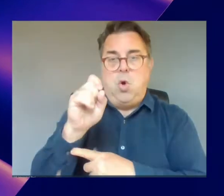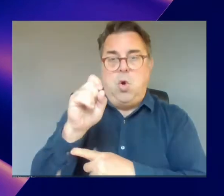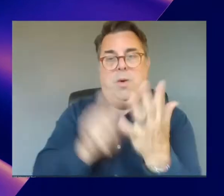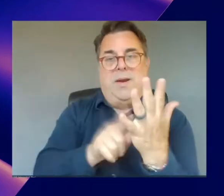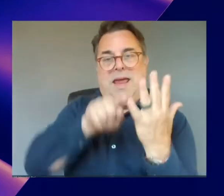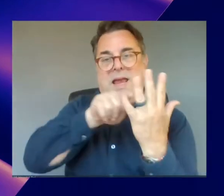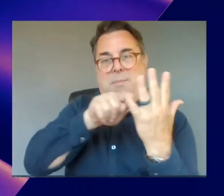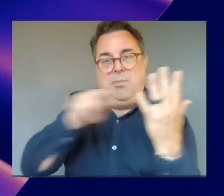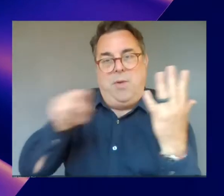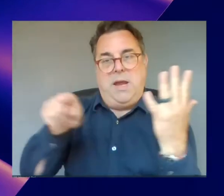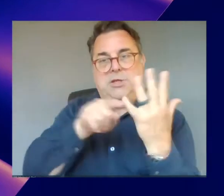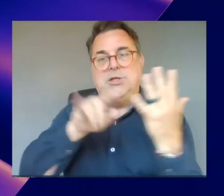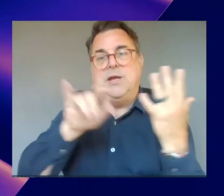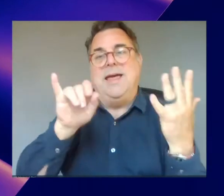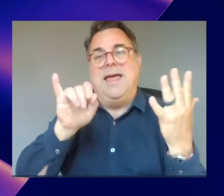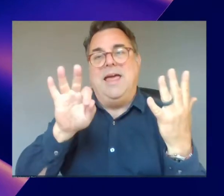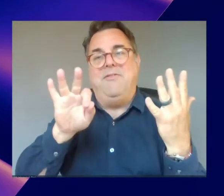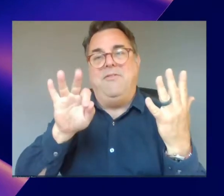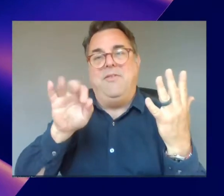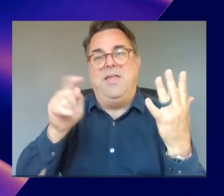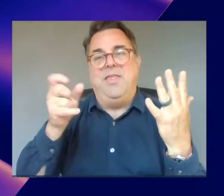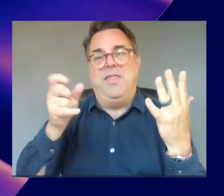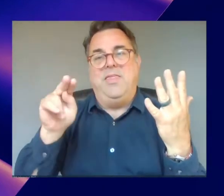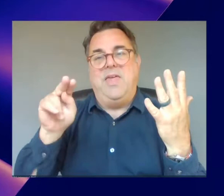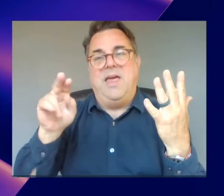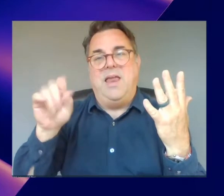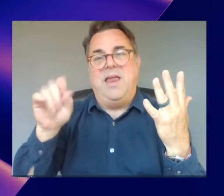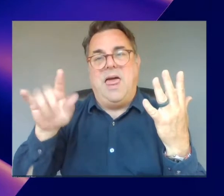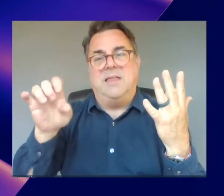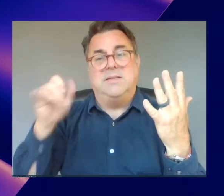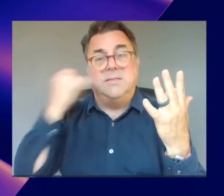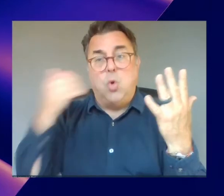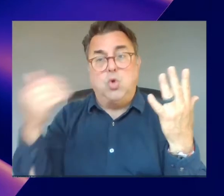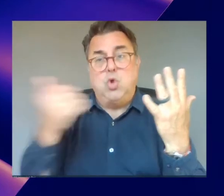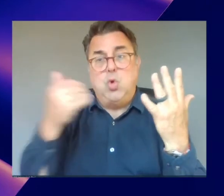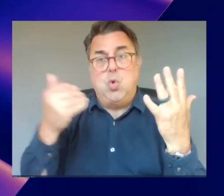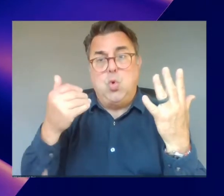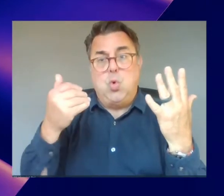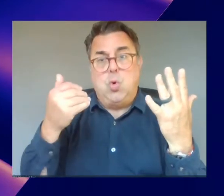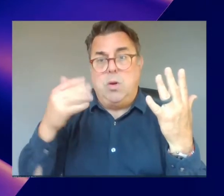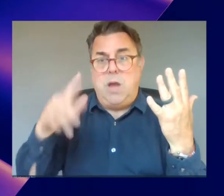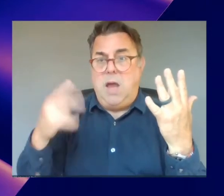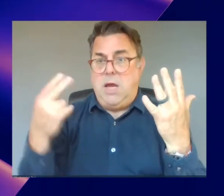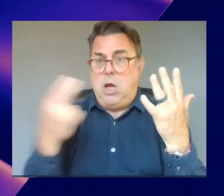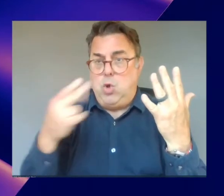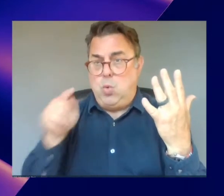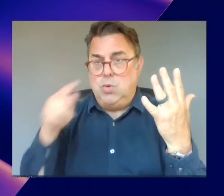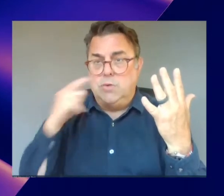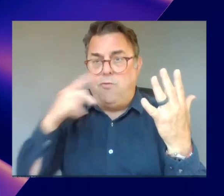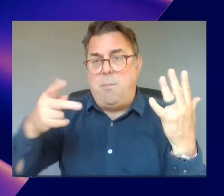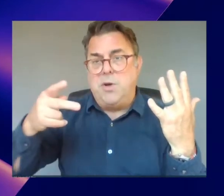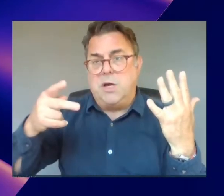and nobody's ever seen this new piece of code before, nobody's ever exercised the code on production, and you turn on the feature flag for everybody,